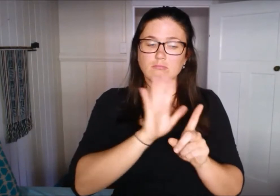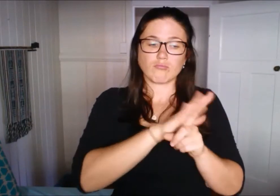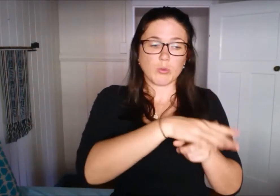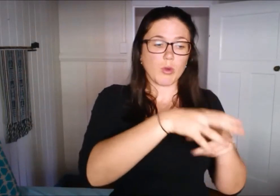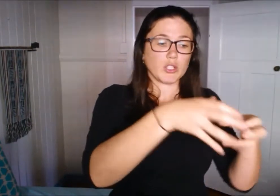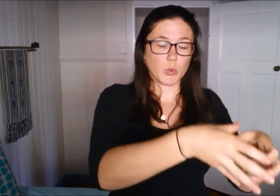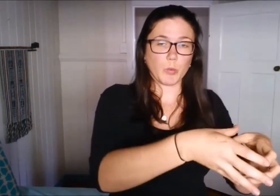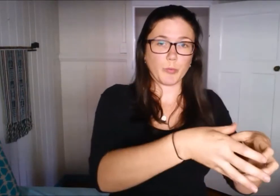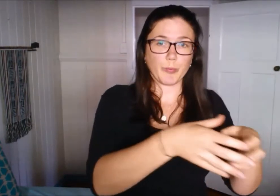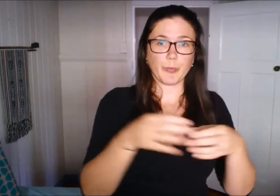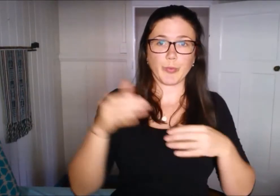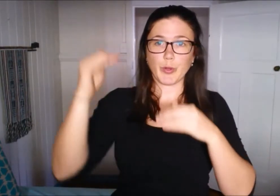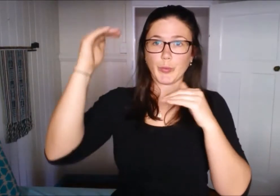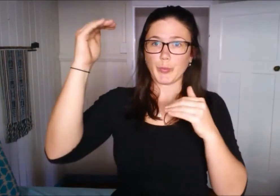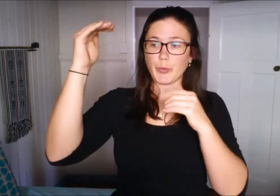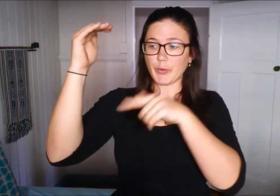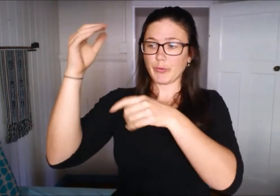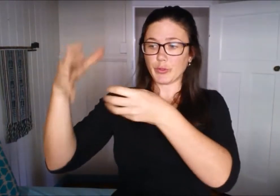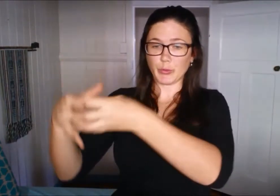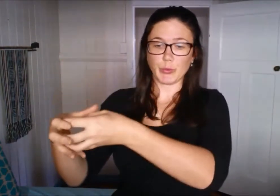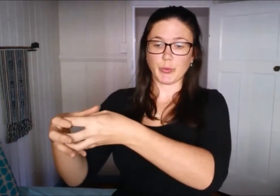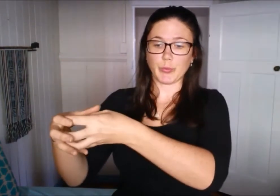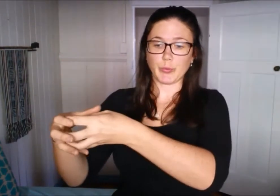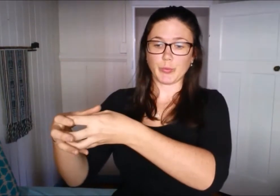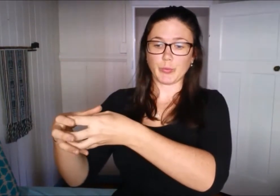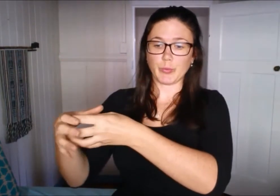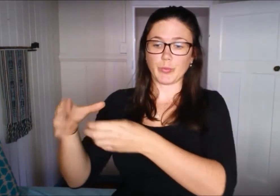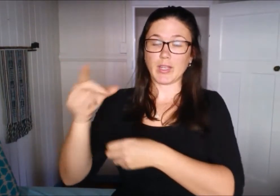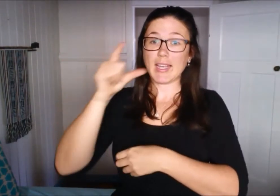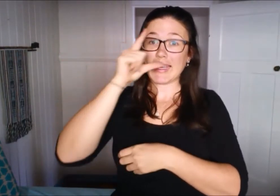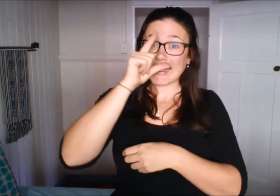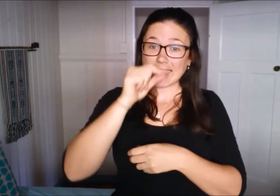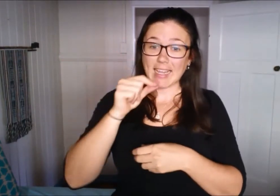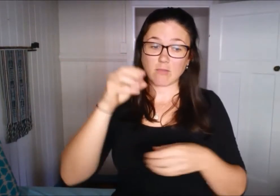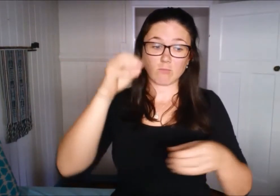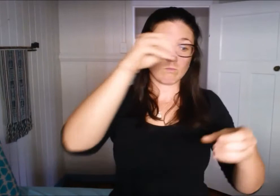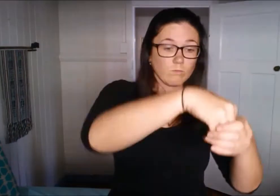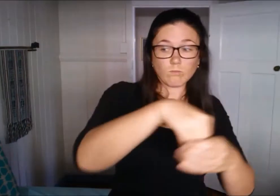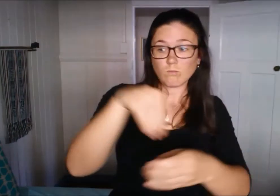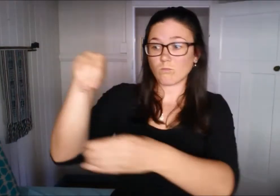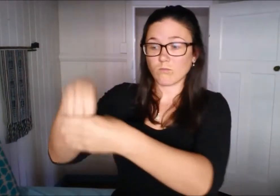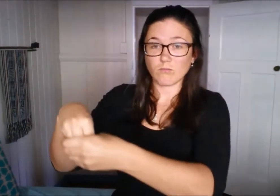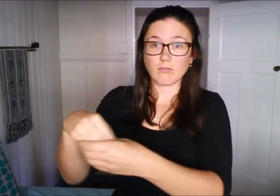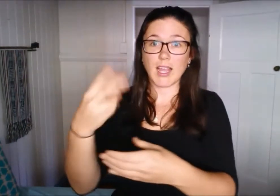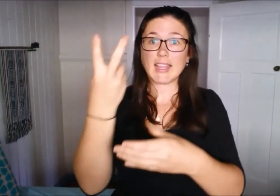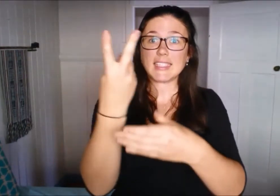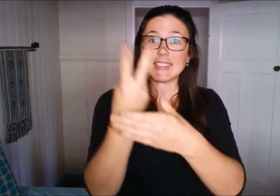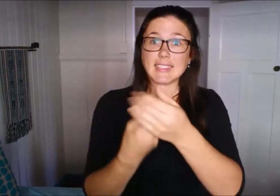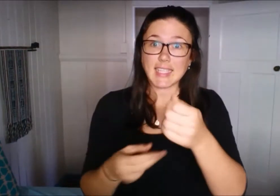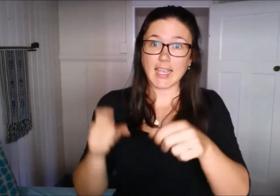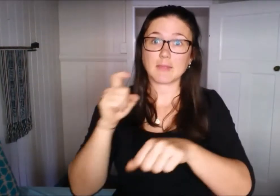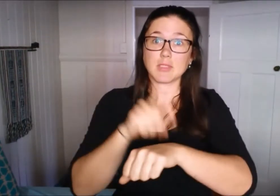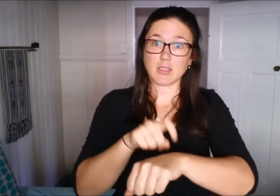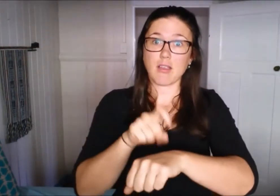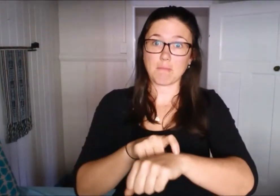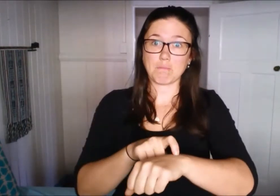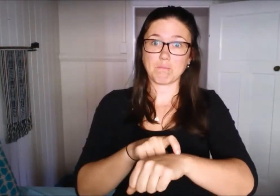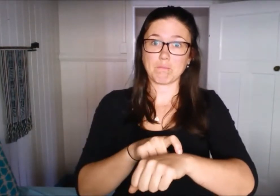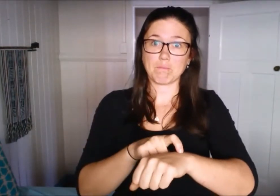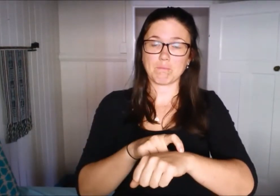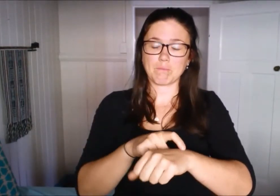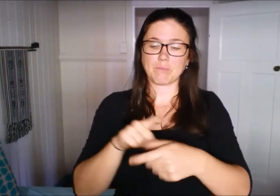People can belong to oppressed groups and privileged groups at the same time.